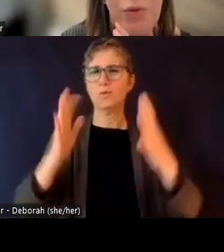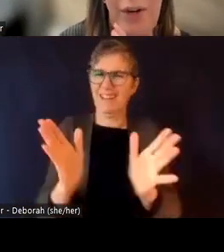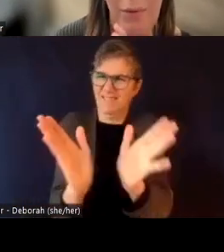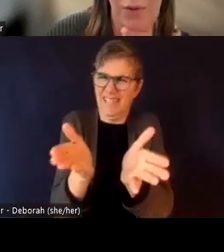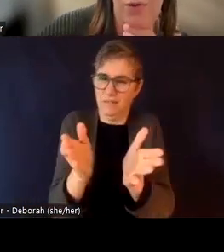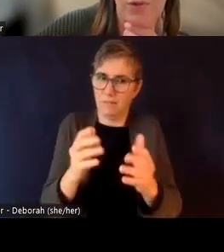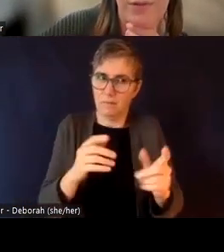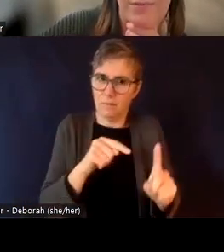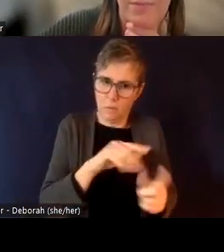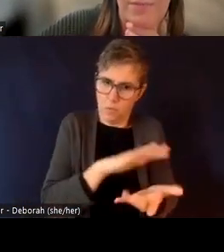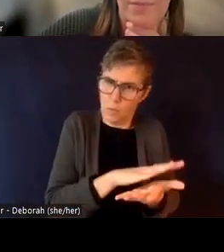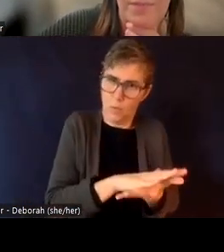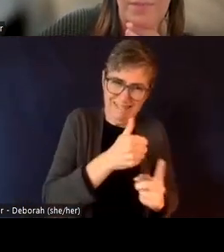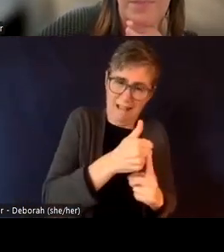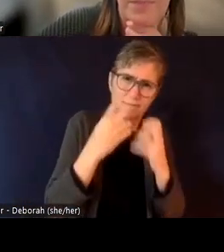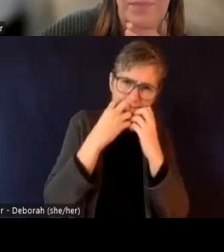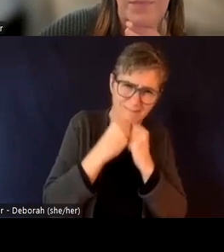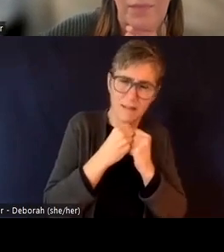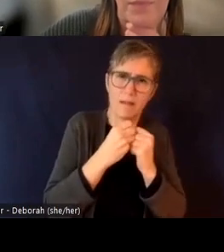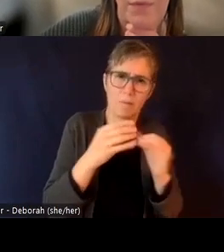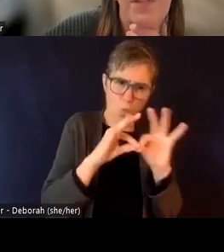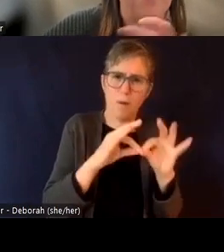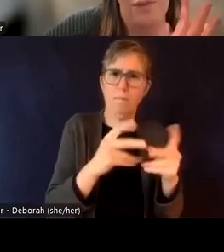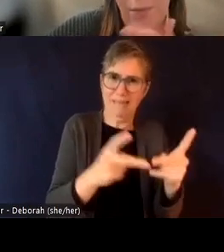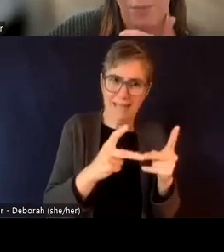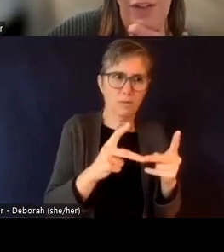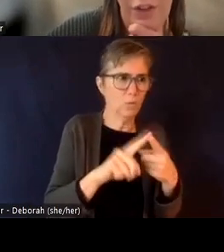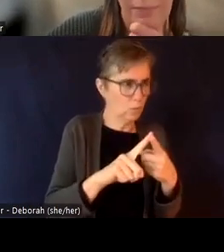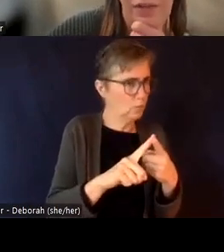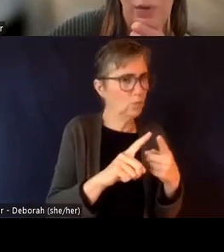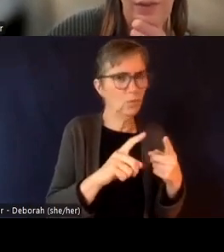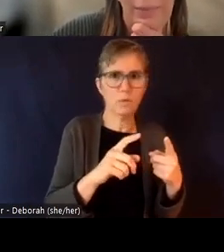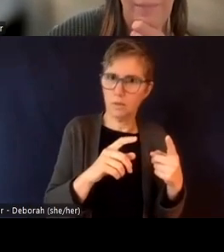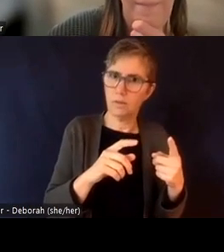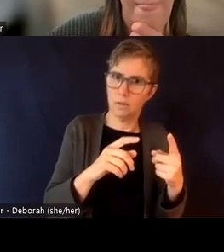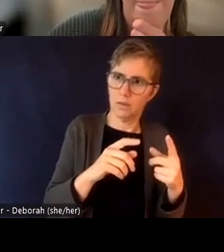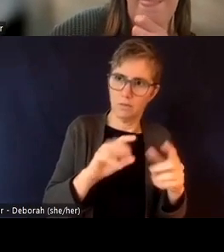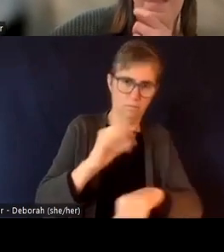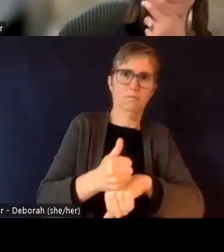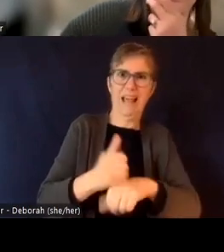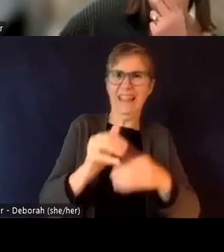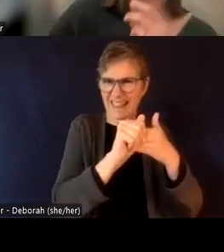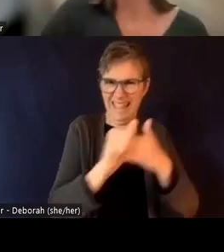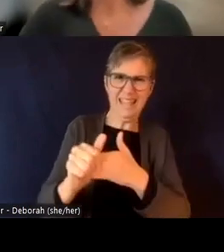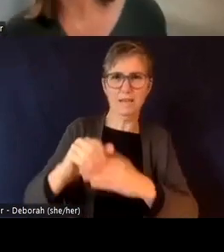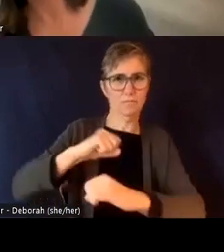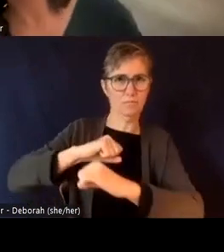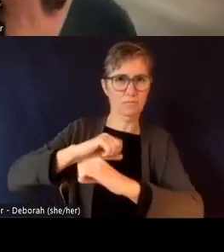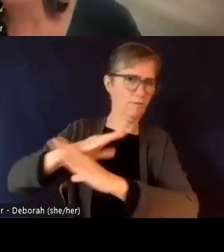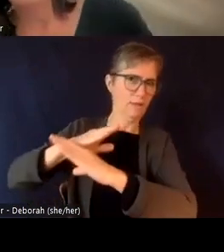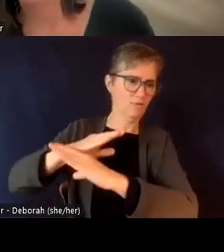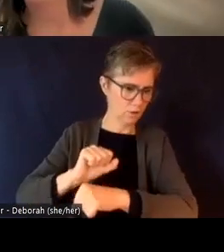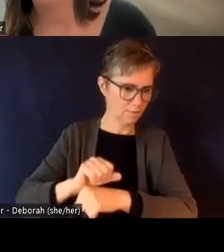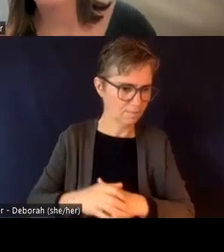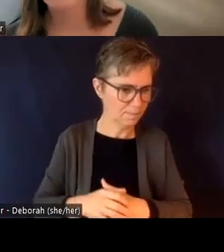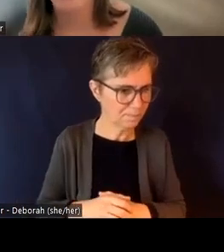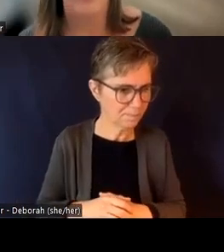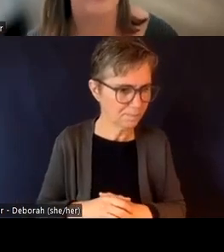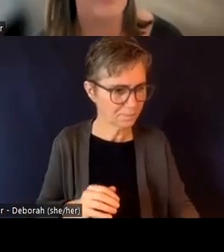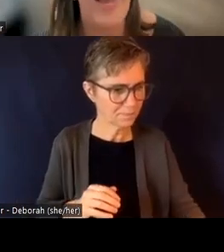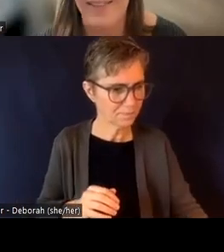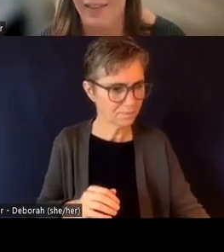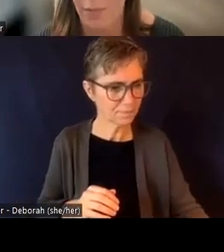are able to hold, vis-a-vis prevention based work. So the first is that schools are a critical access